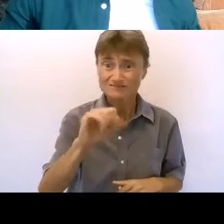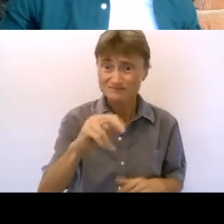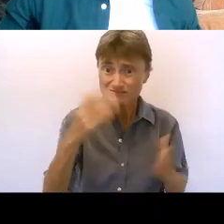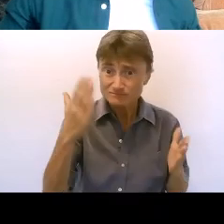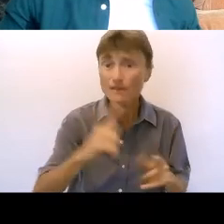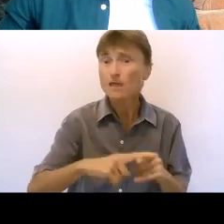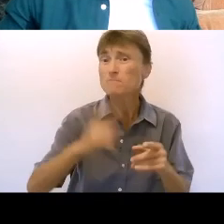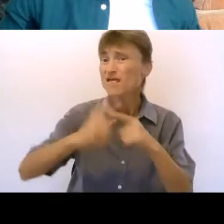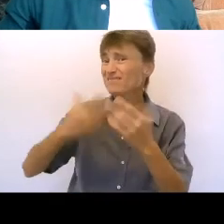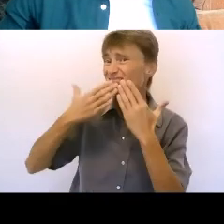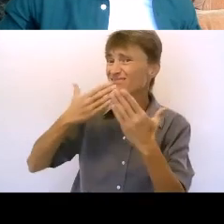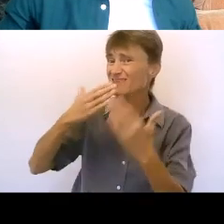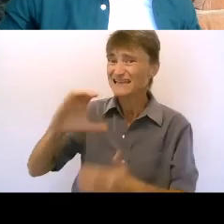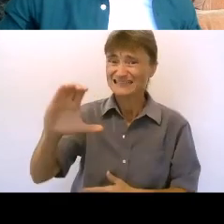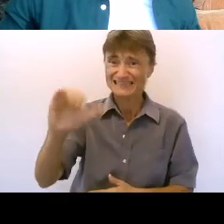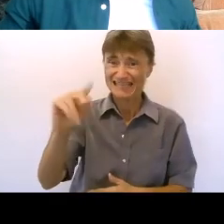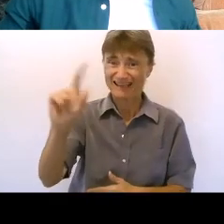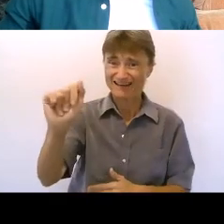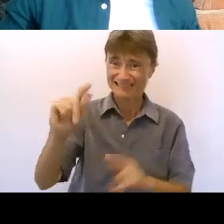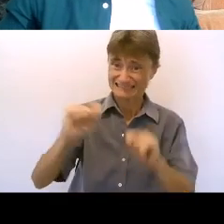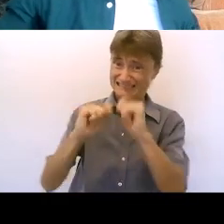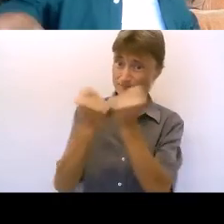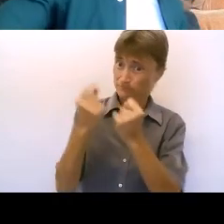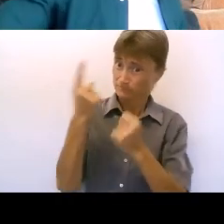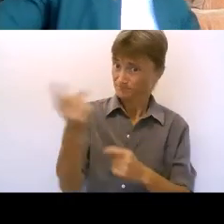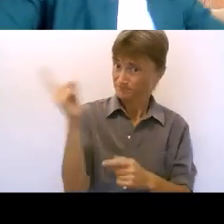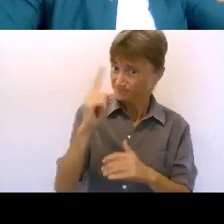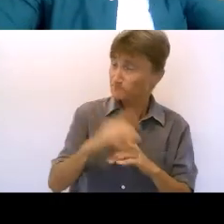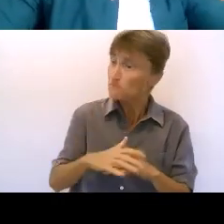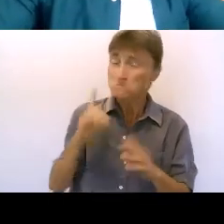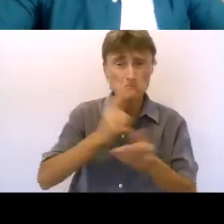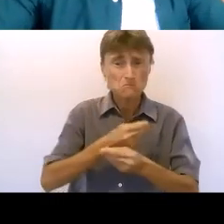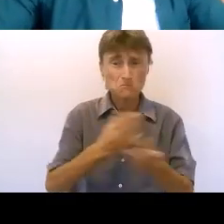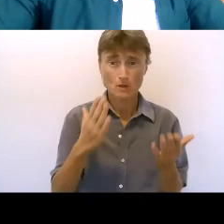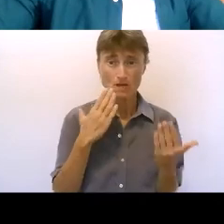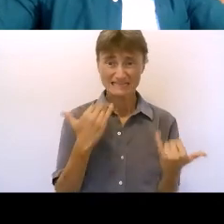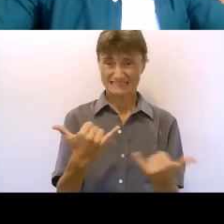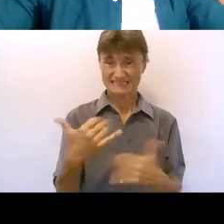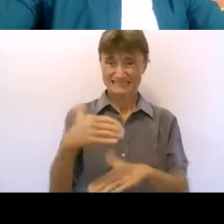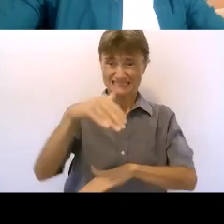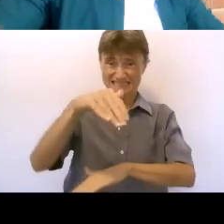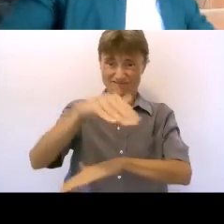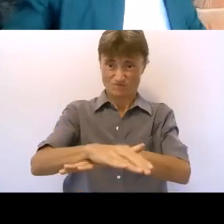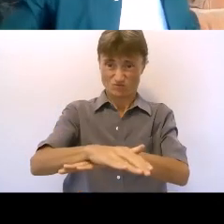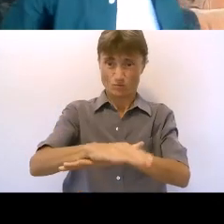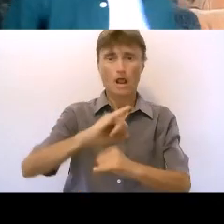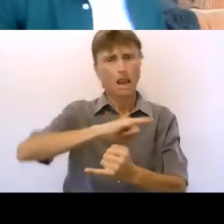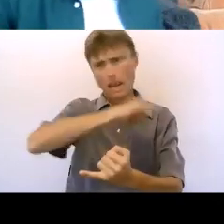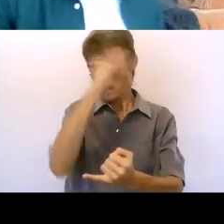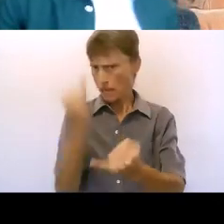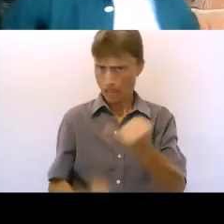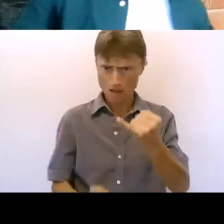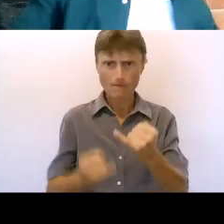earlier, this is the last of our summer anti-racism town hall sessions. We've had five of them,